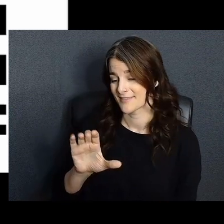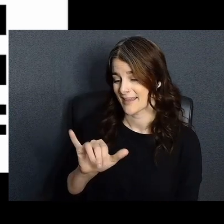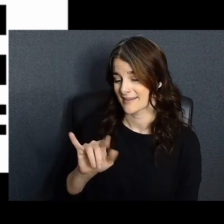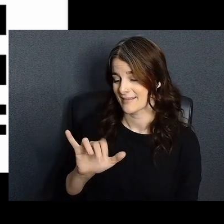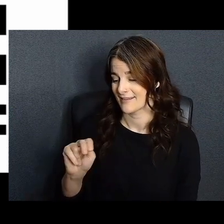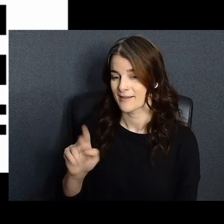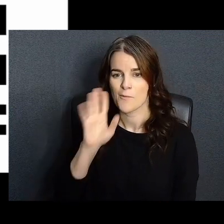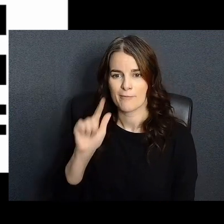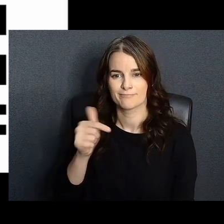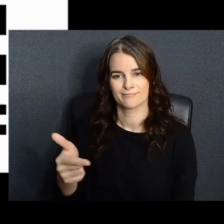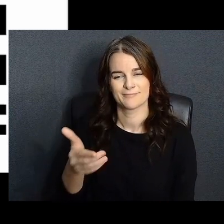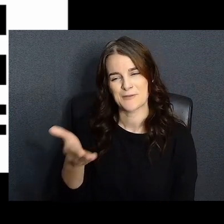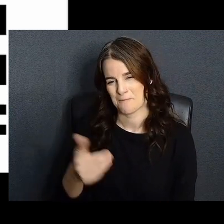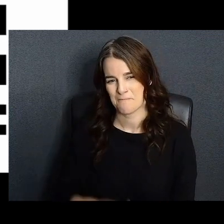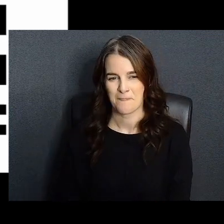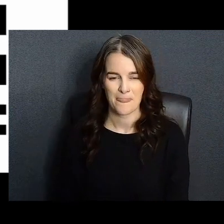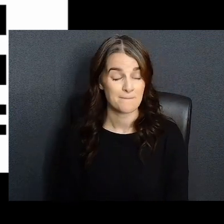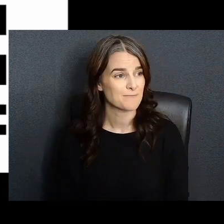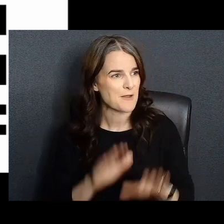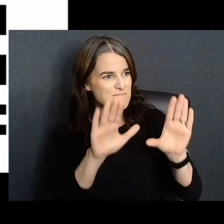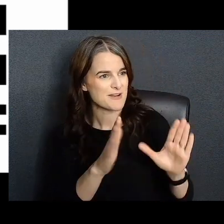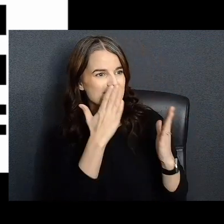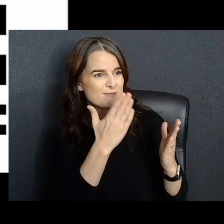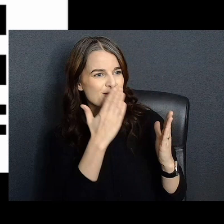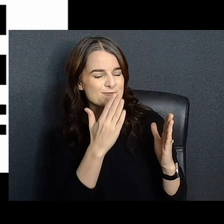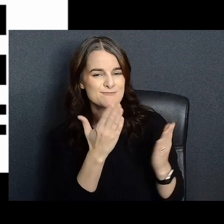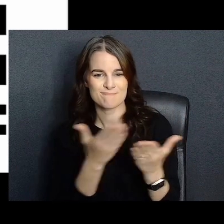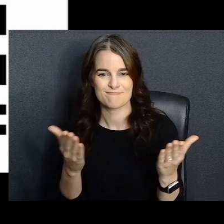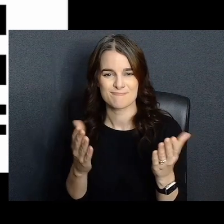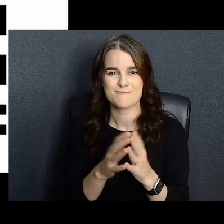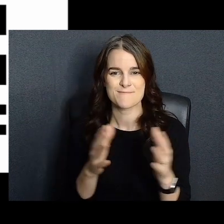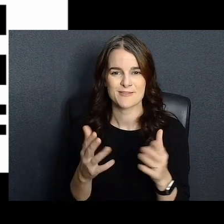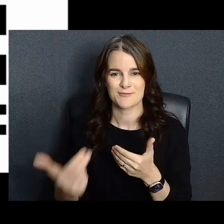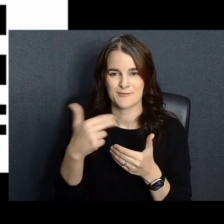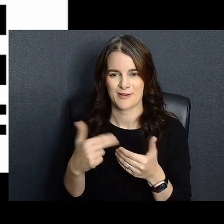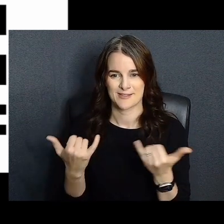Thank you so much for joining us all this evening. These resources will be sent out in a follow-up email as well.